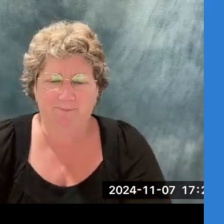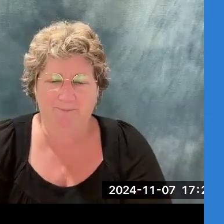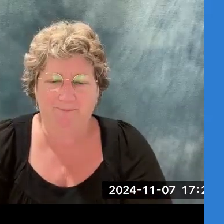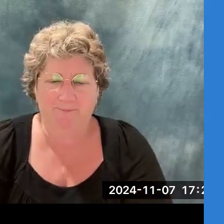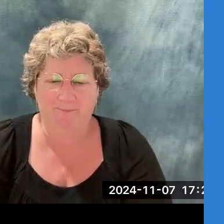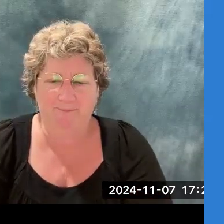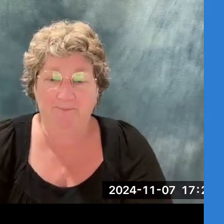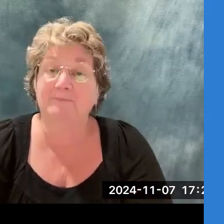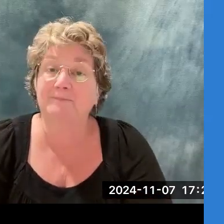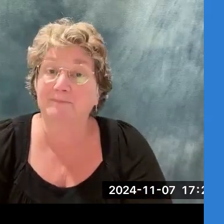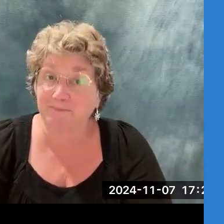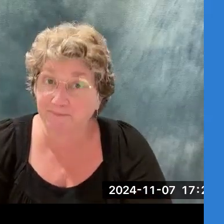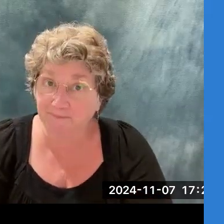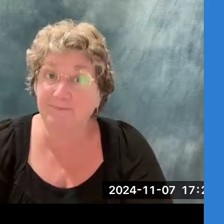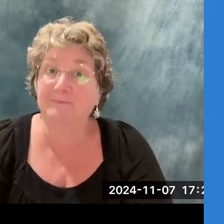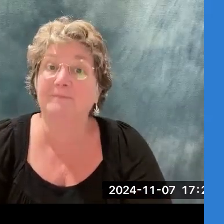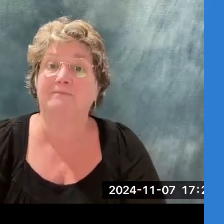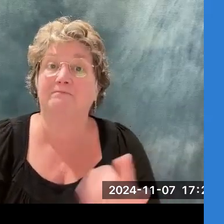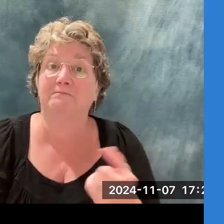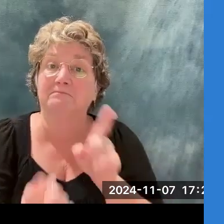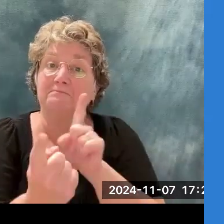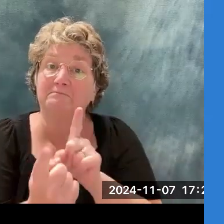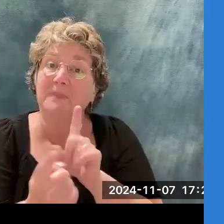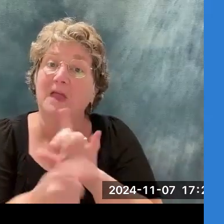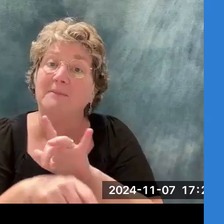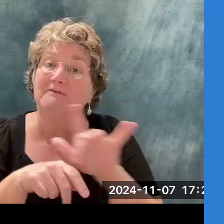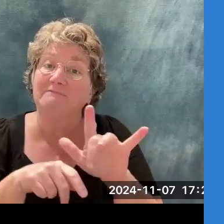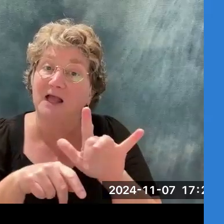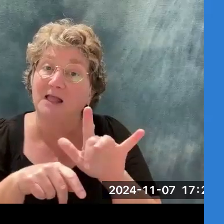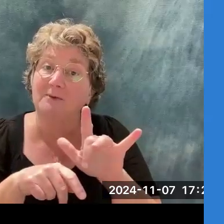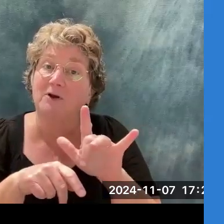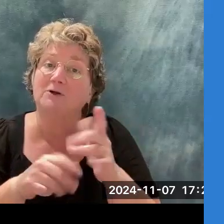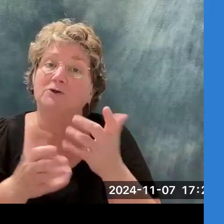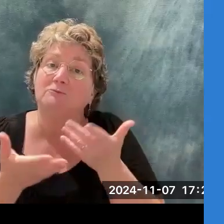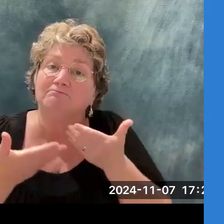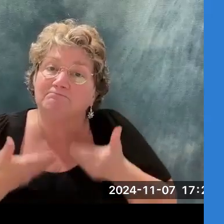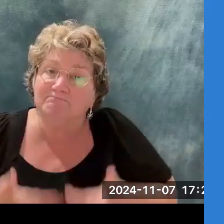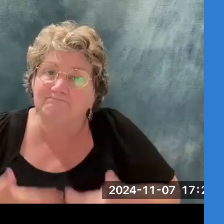Being available and present to listen. Just listen. I really like what you're saying there, right?